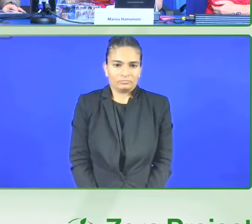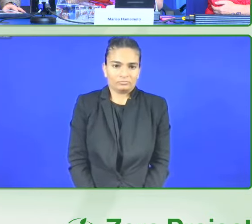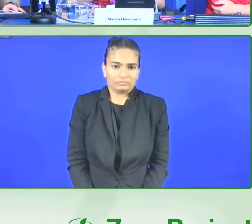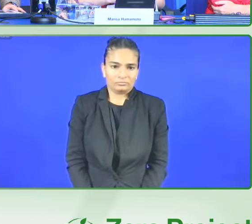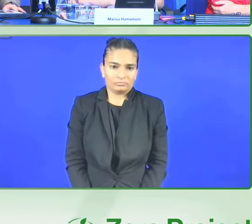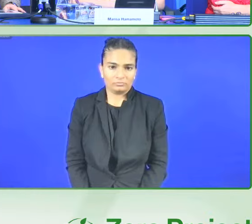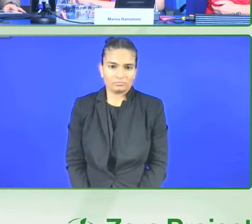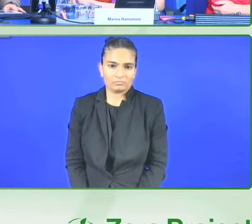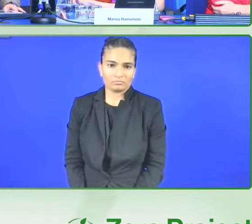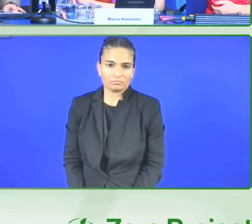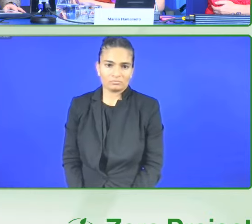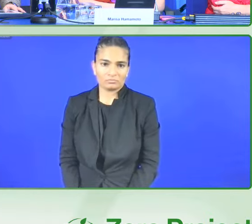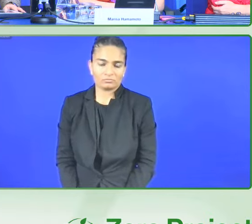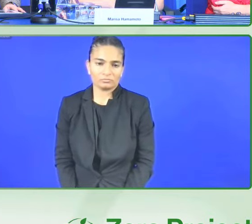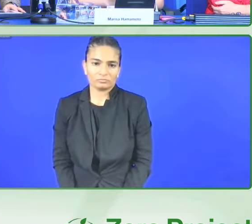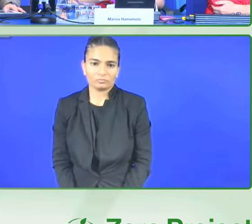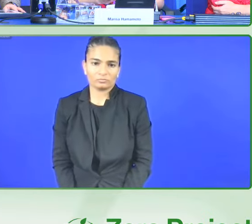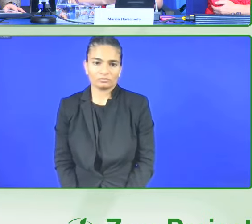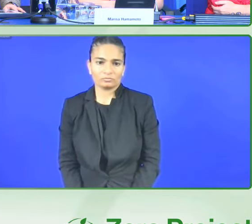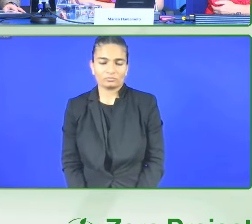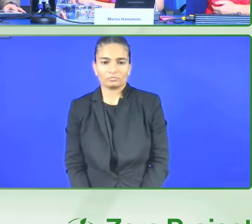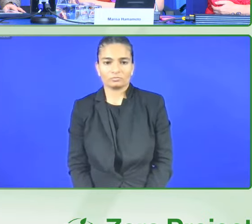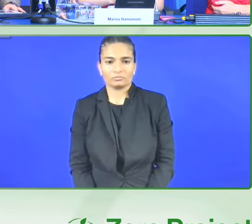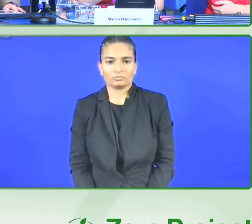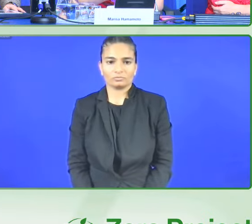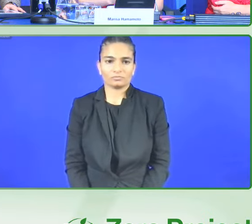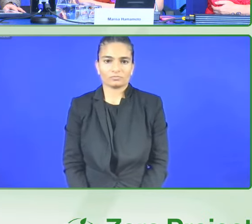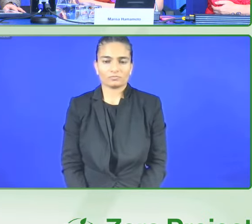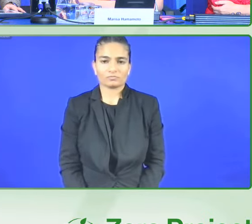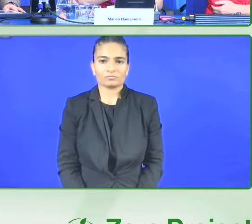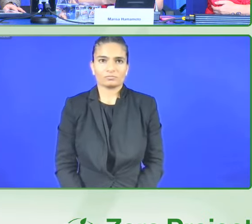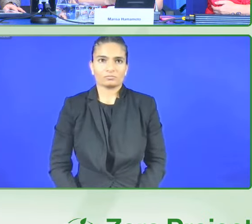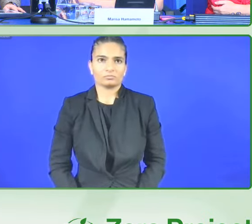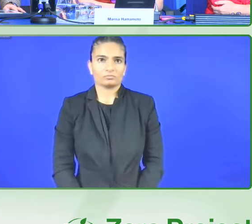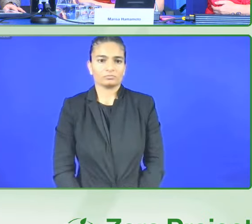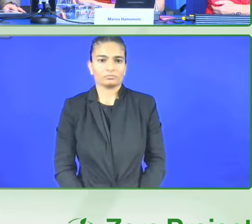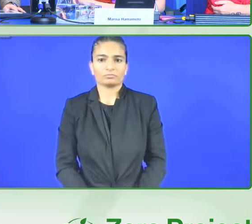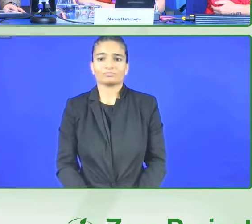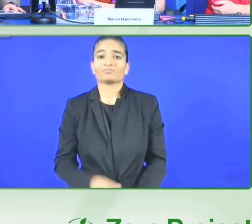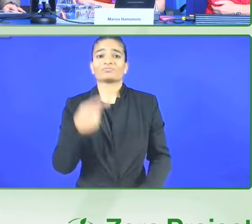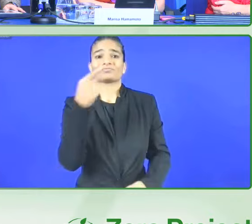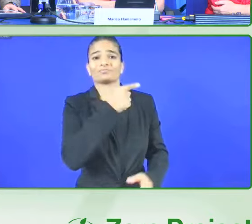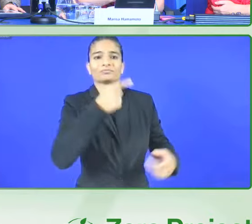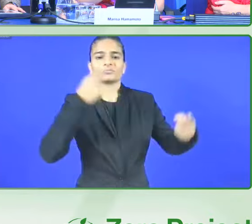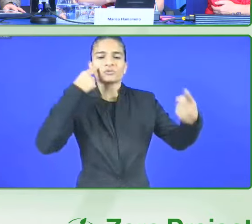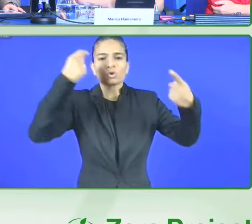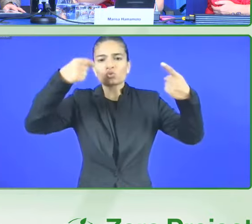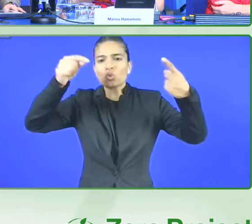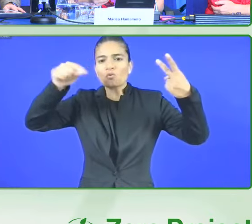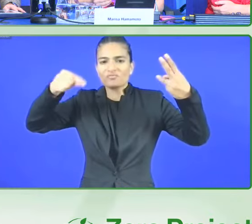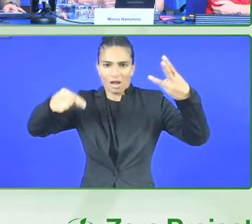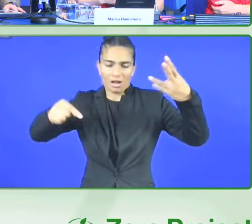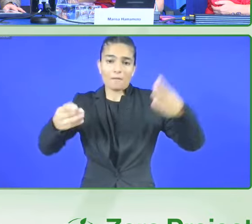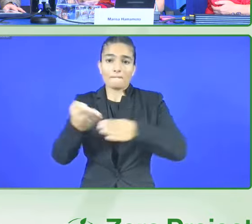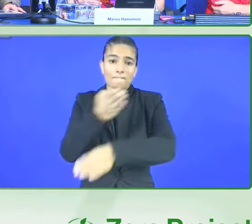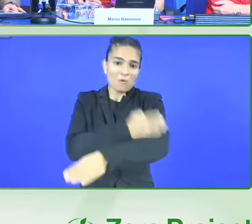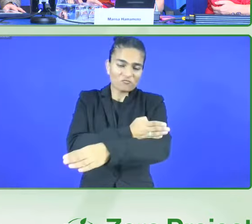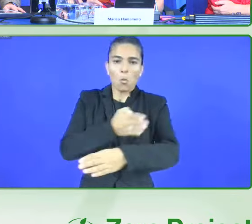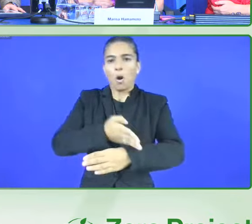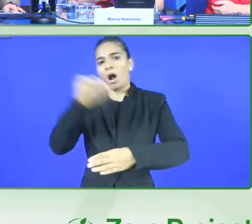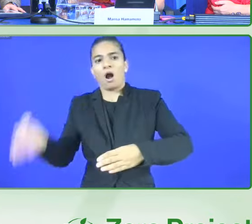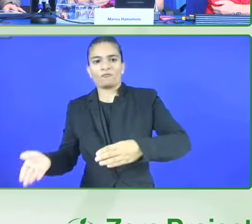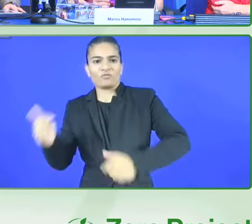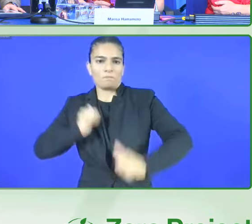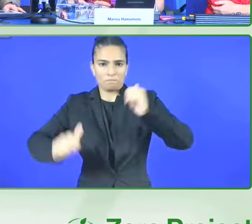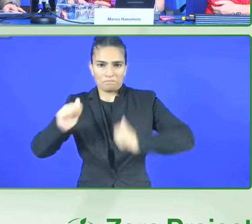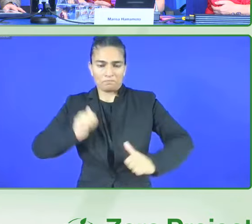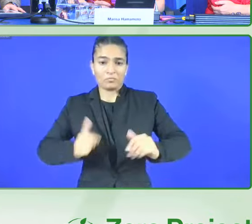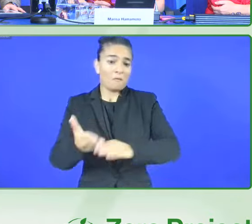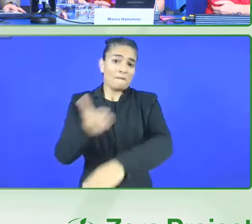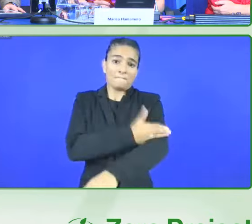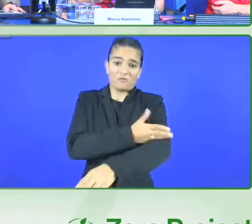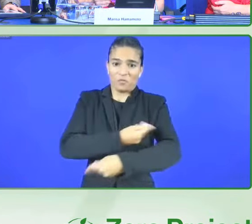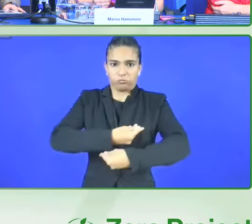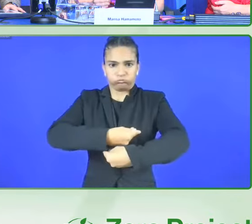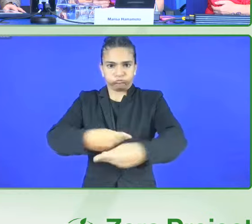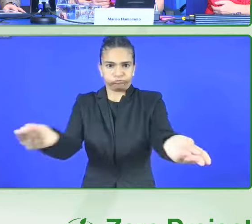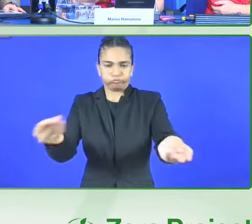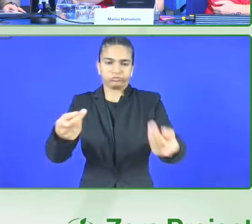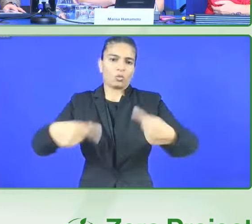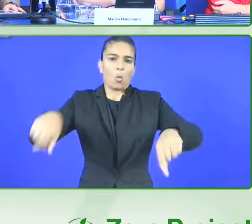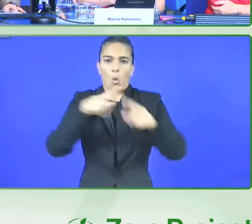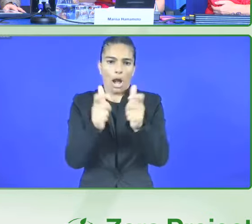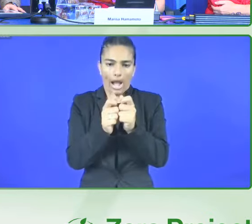This life changing incident eventually led me to create infinite flow, in 2015, which